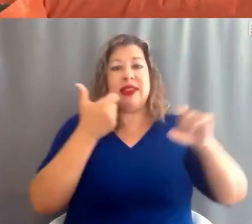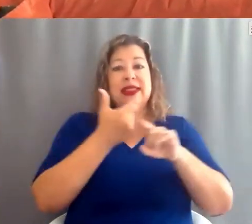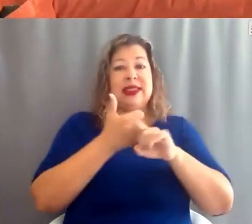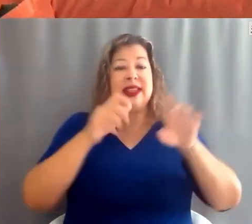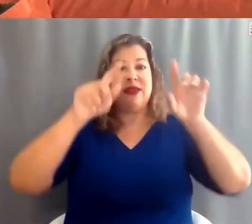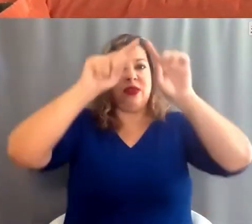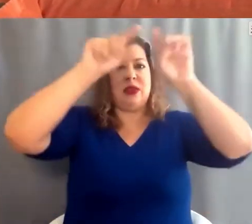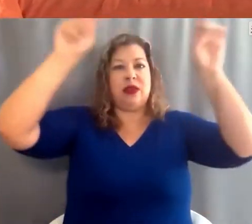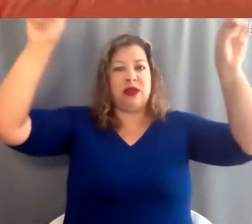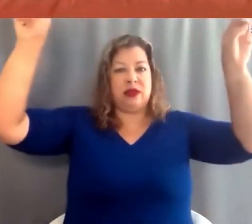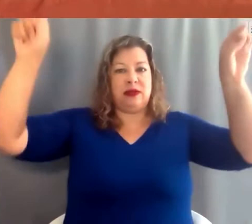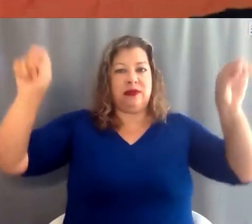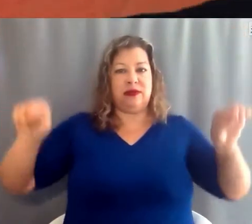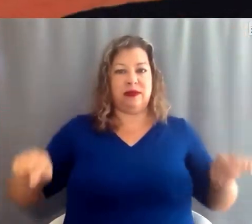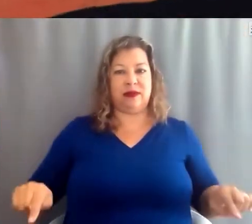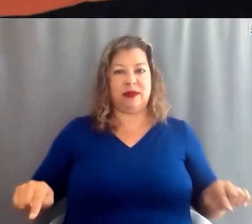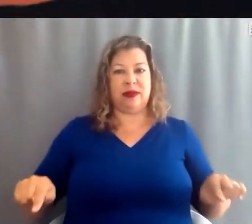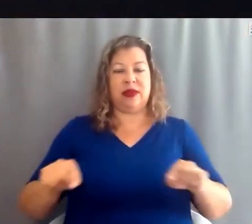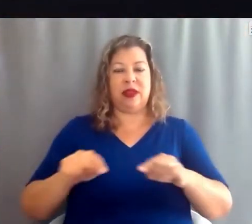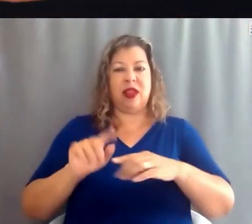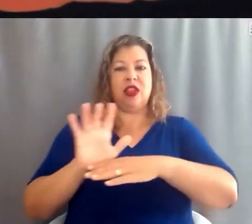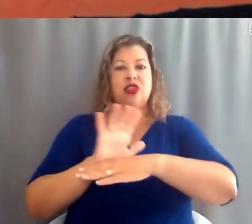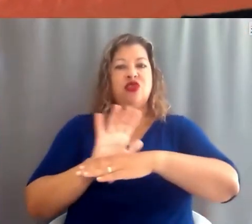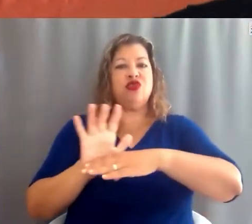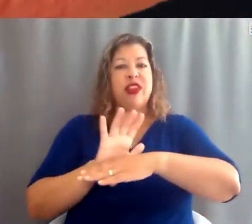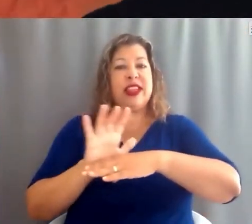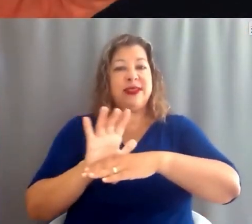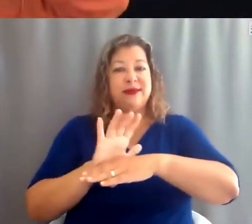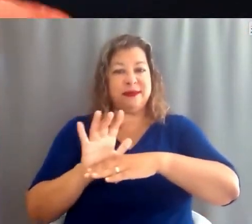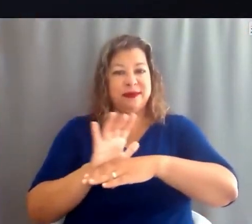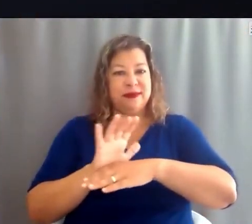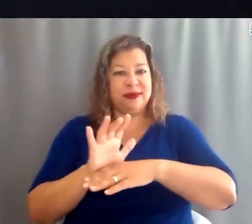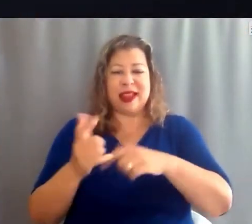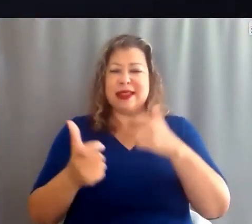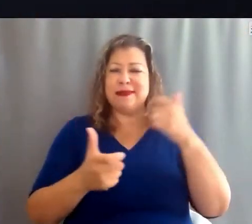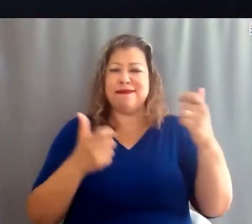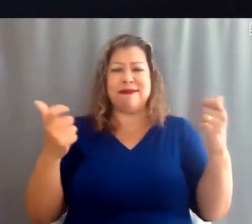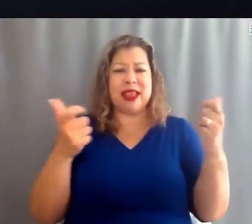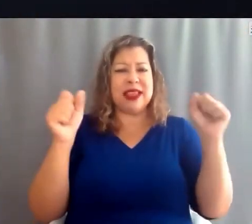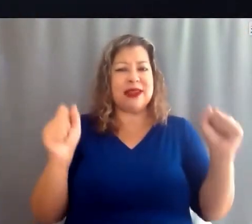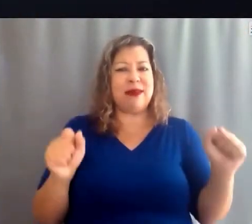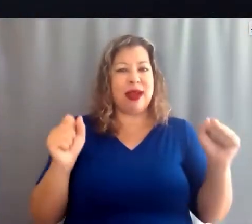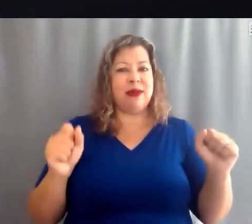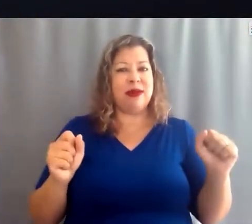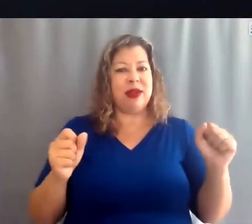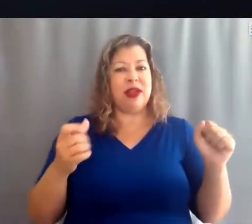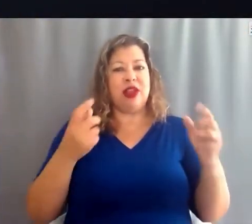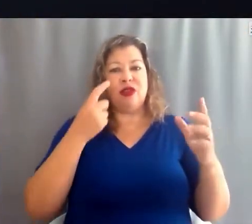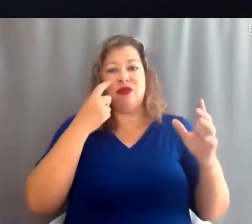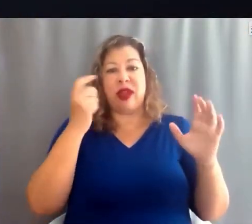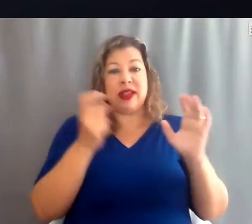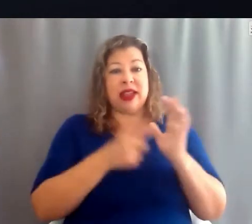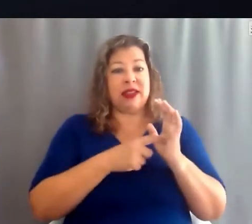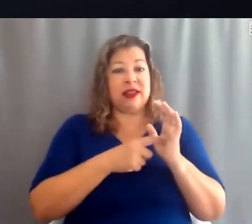As large as you can have it! And the idea is to recognize that young folks in the middle of the pandemic have formed deep relationships to screens.